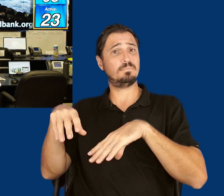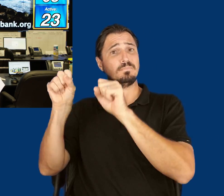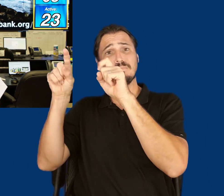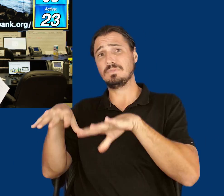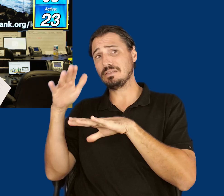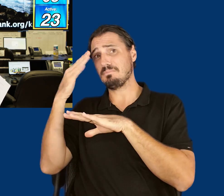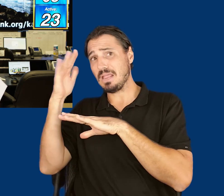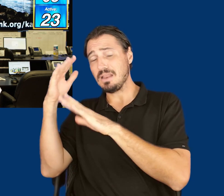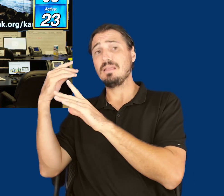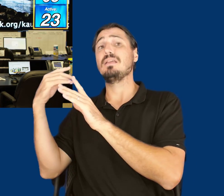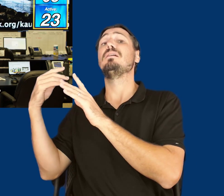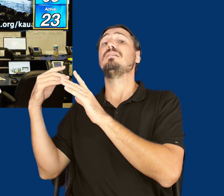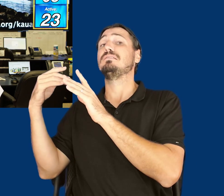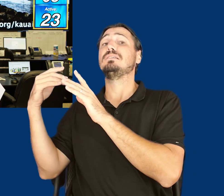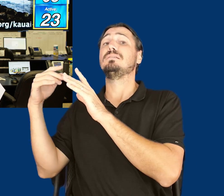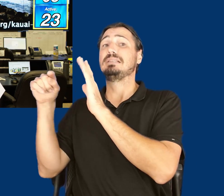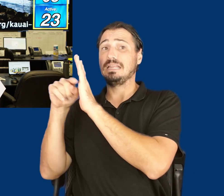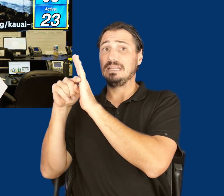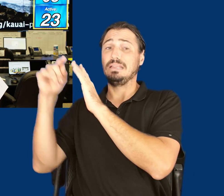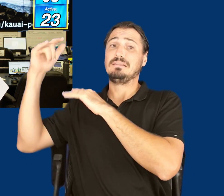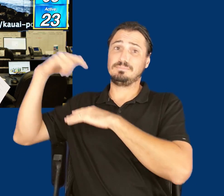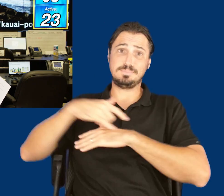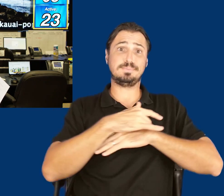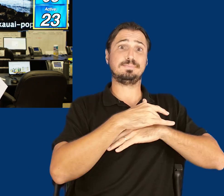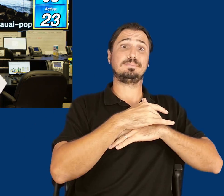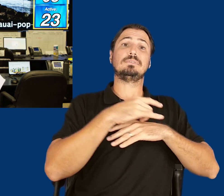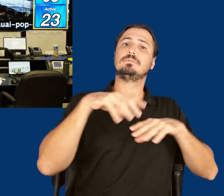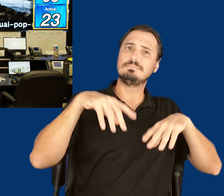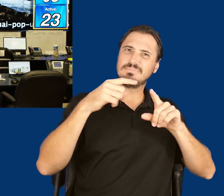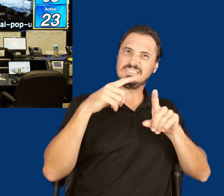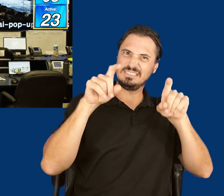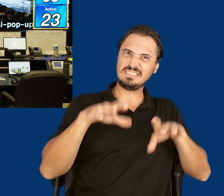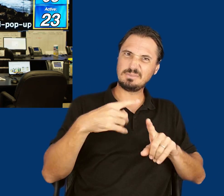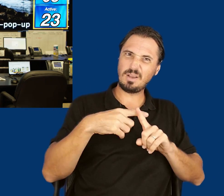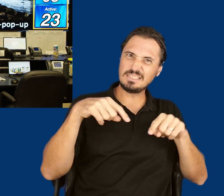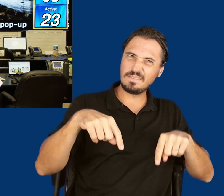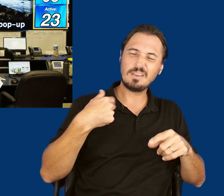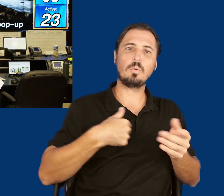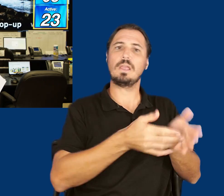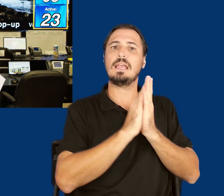We have asked Kauai District Health Officer Dr. Janet Berreman to address some of the special issues around the holidays.